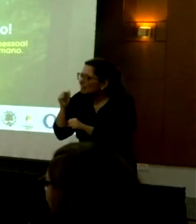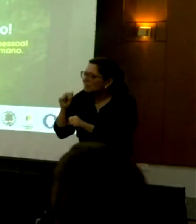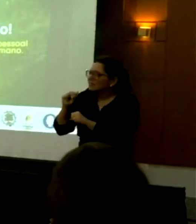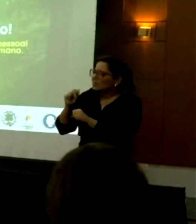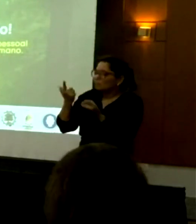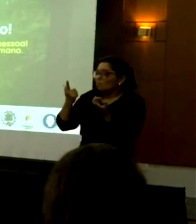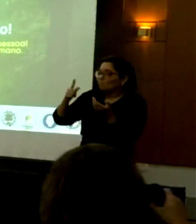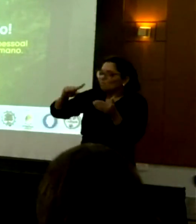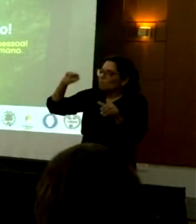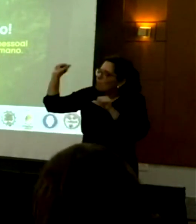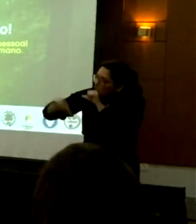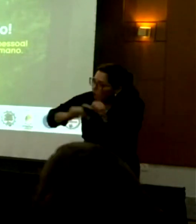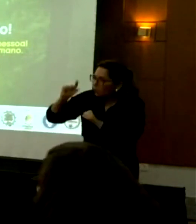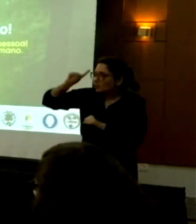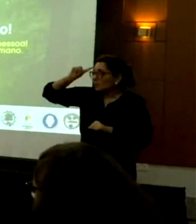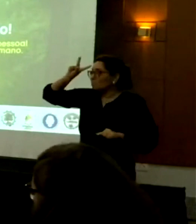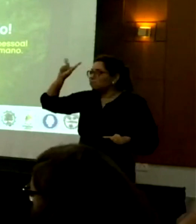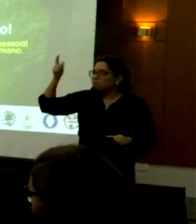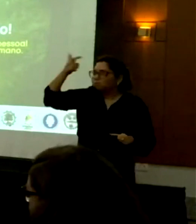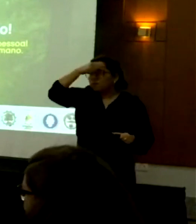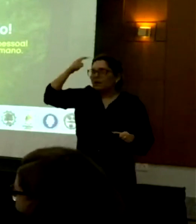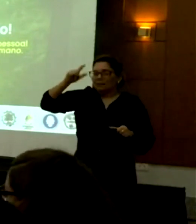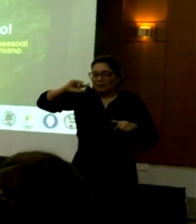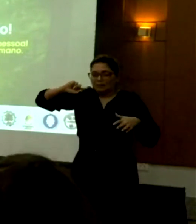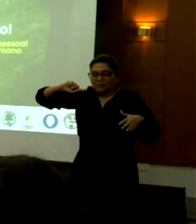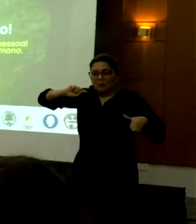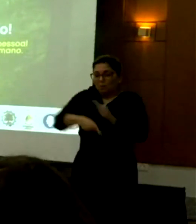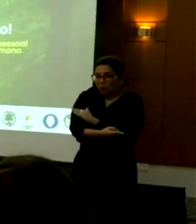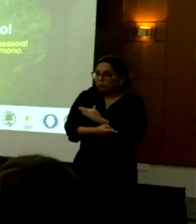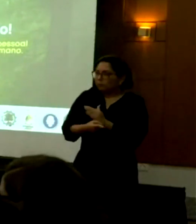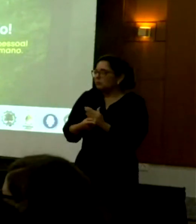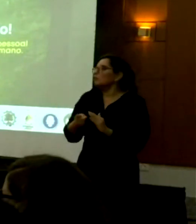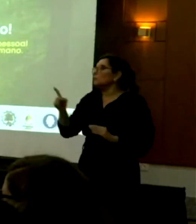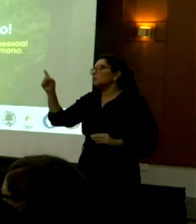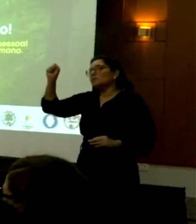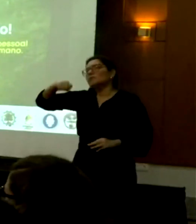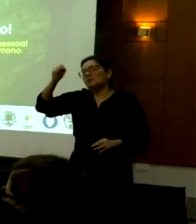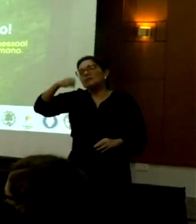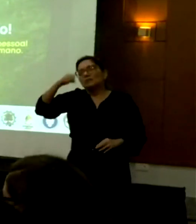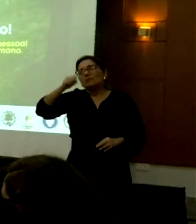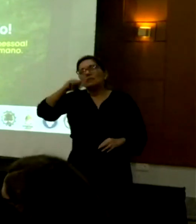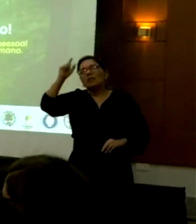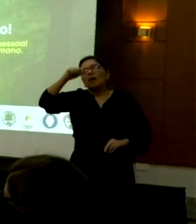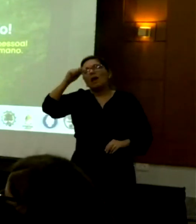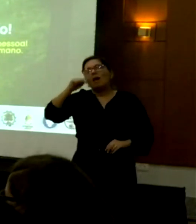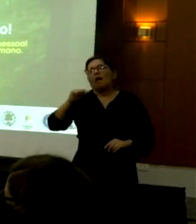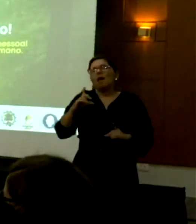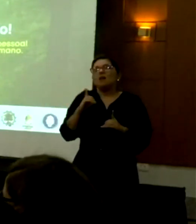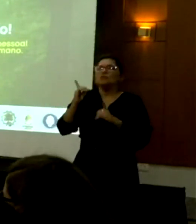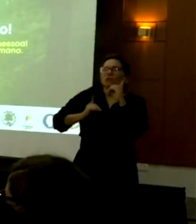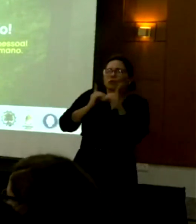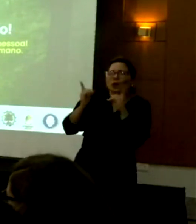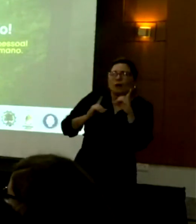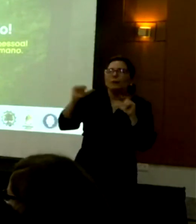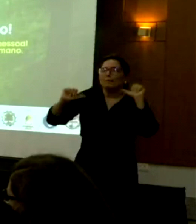, there has to be a dynamic of transition to, in this sense, personal greeting body